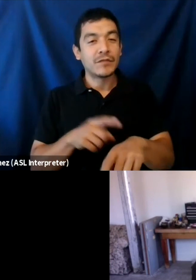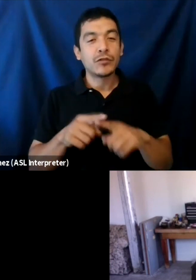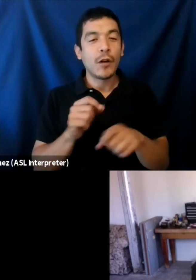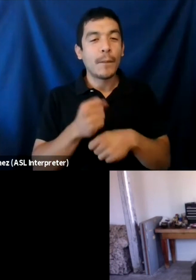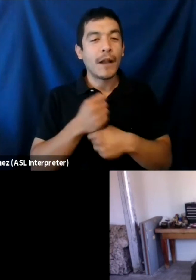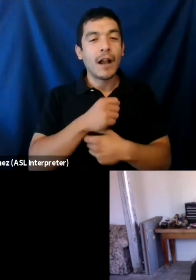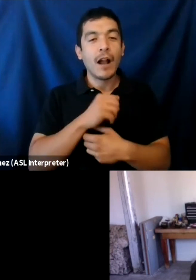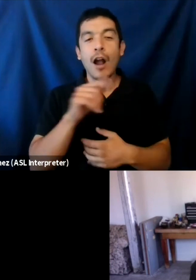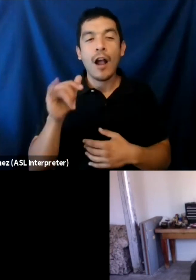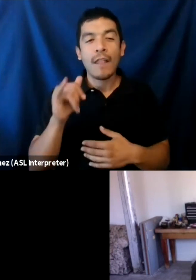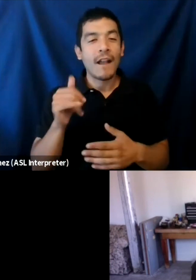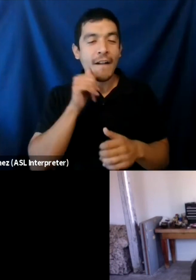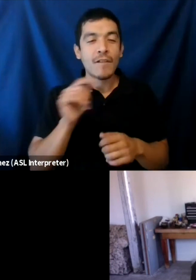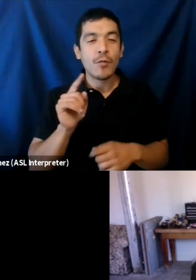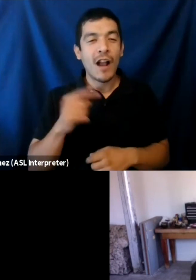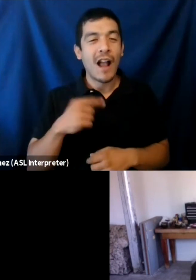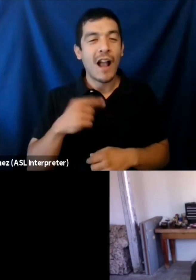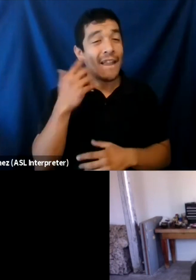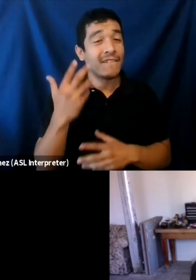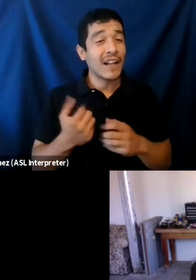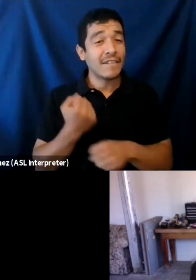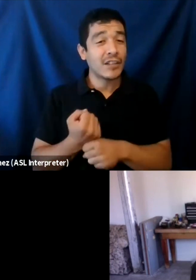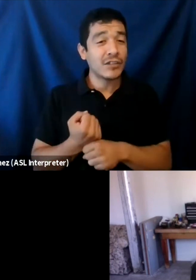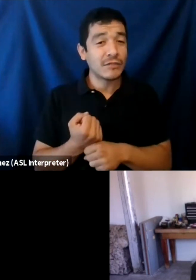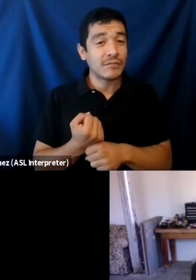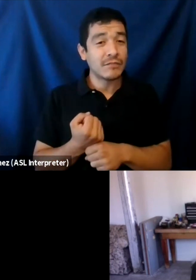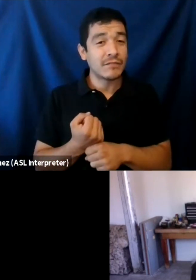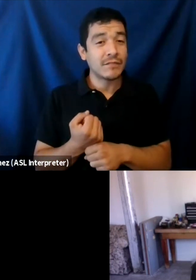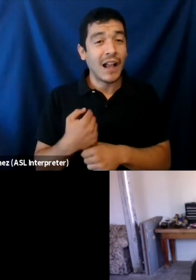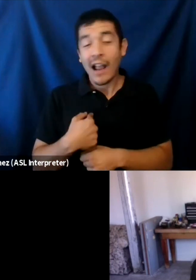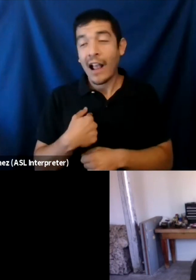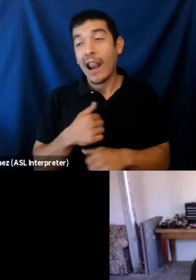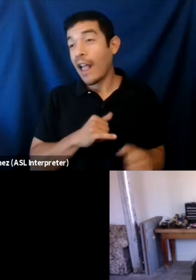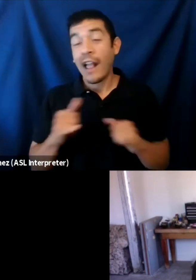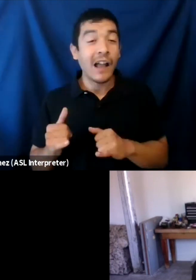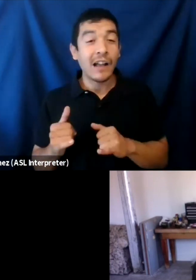it's like five years, I didn't, like, I'm just, yeah, I'm tired.